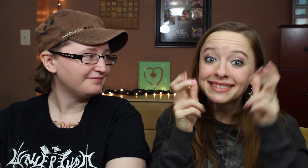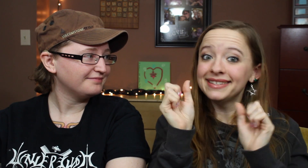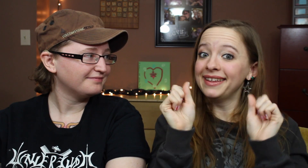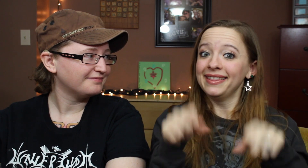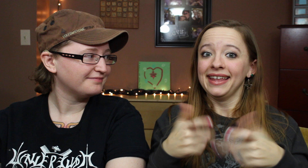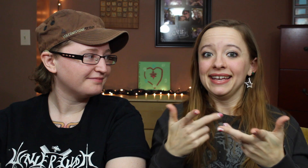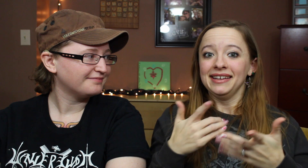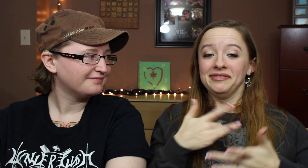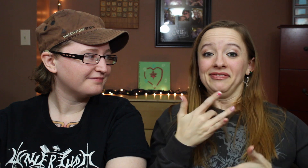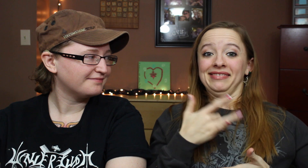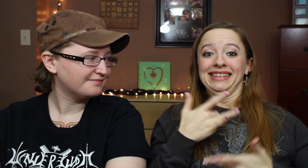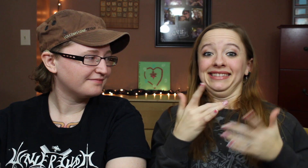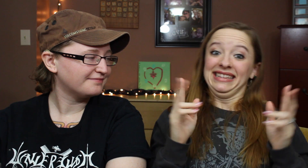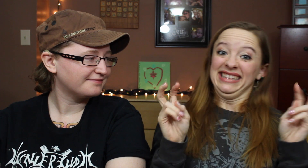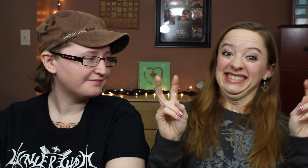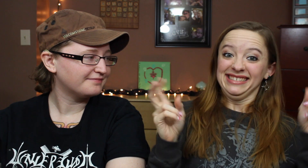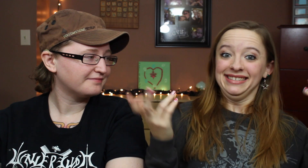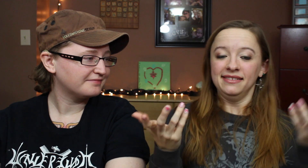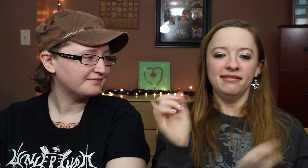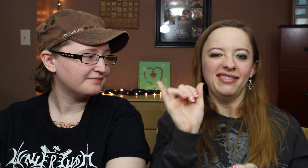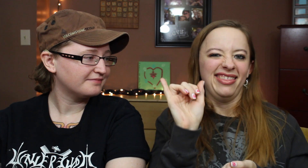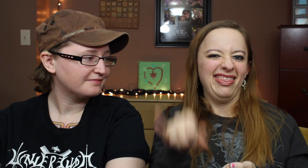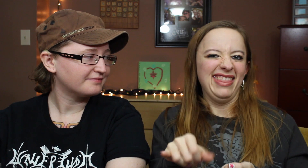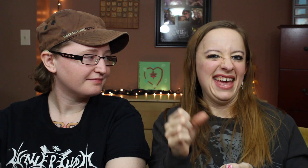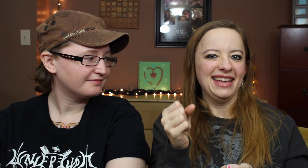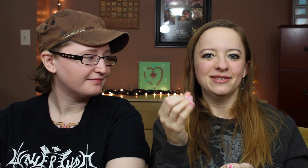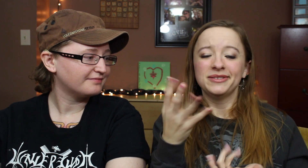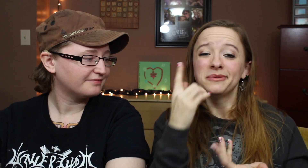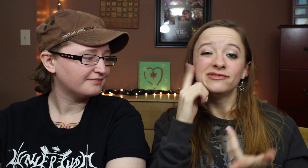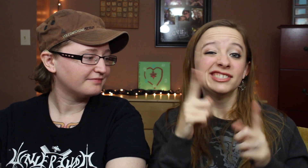hear it. Maybe they hear it through their eyes or their chest or